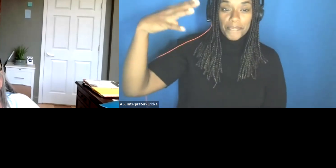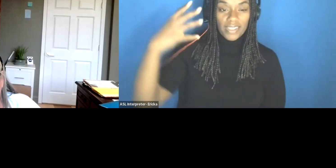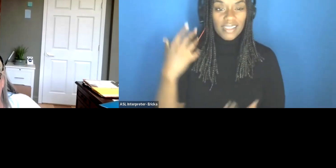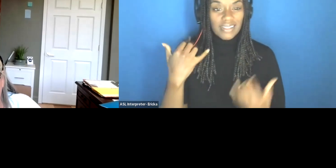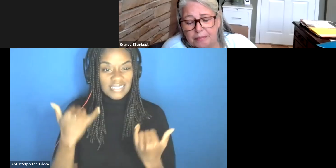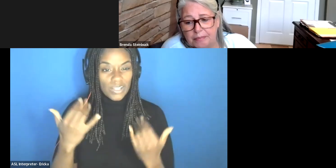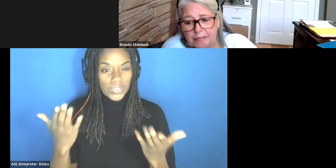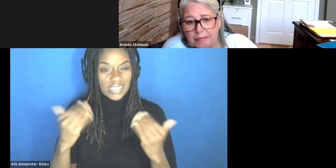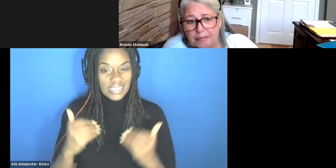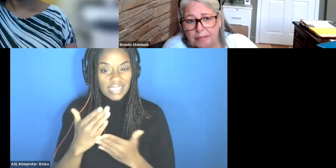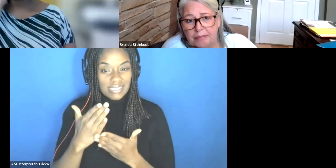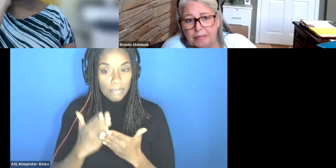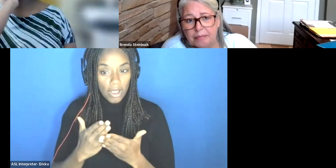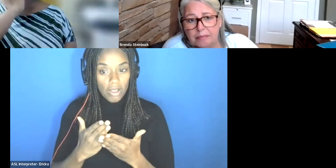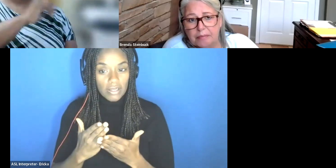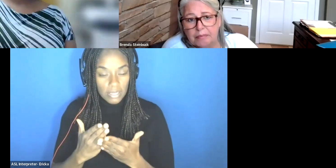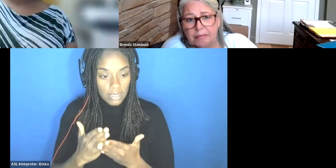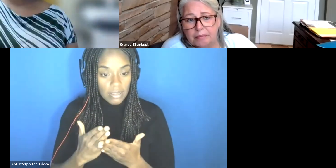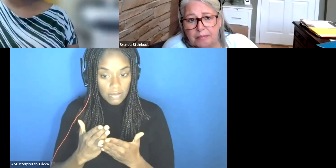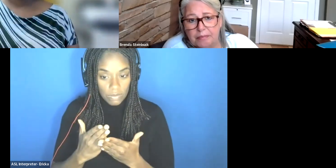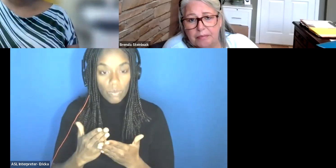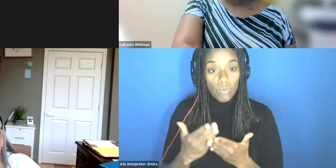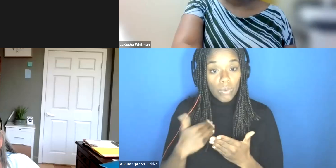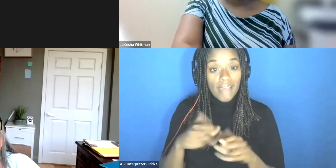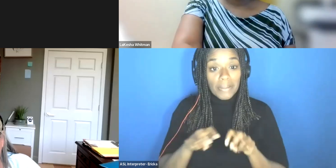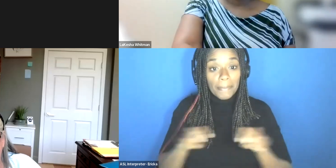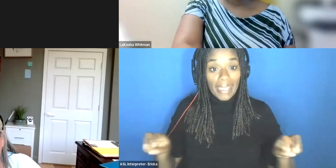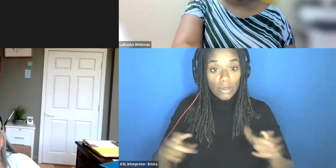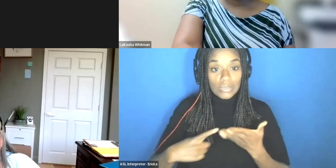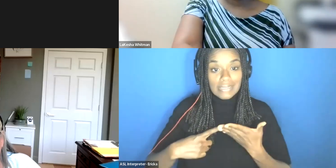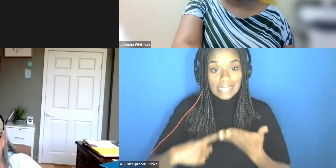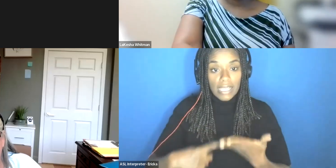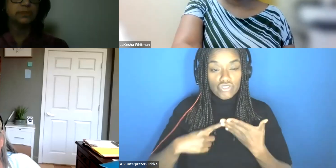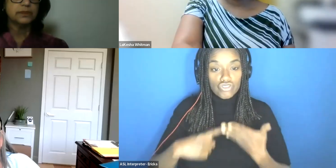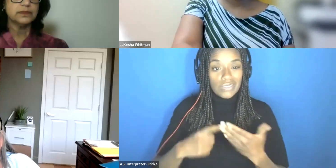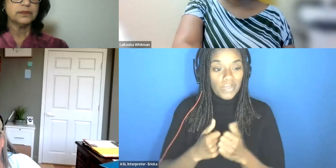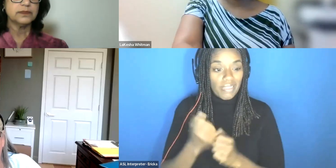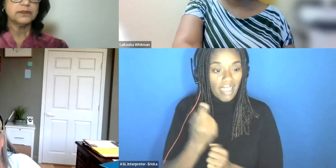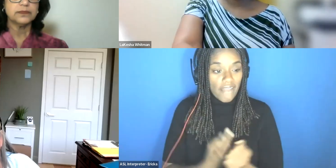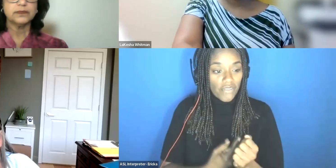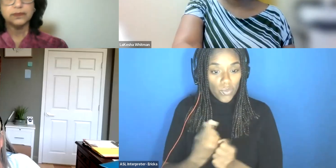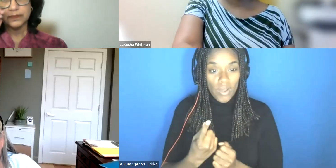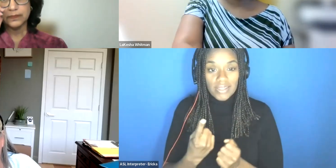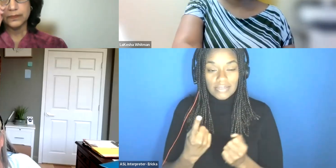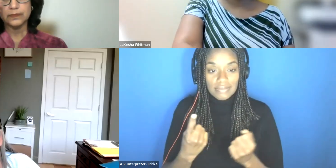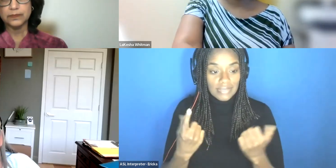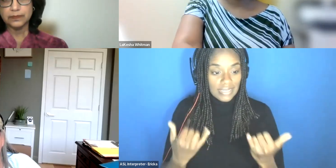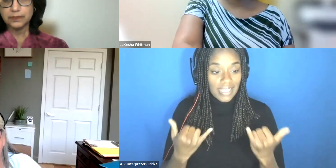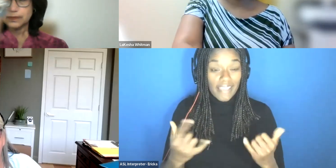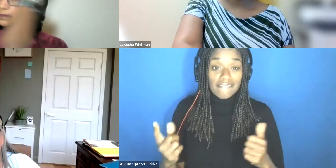So what we will do now, now I am going to ask if everybody will just kind of jump on camera.